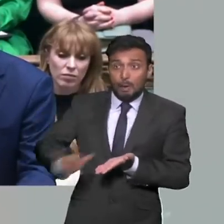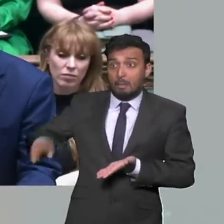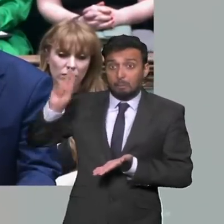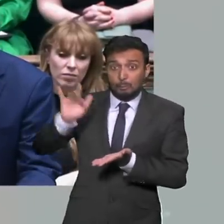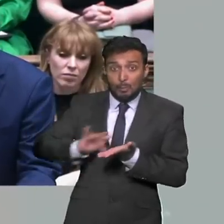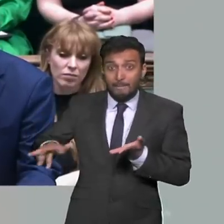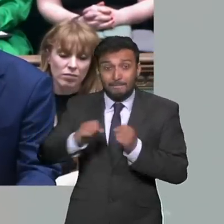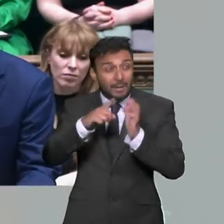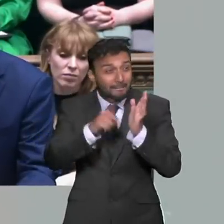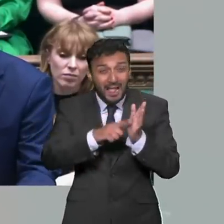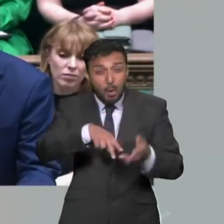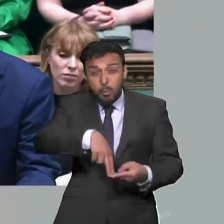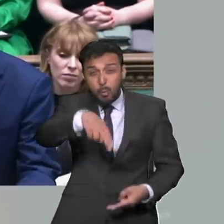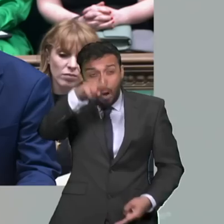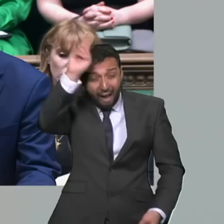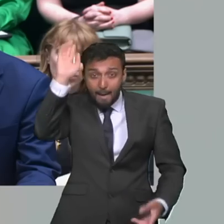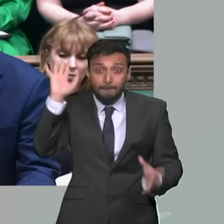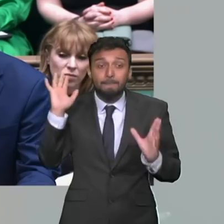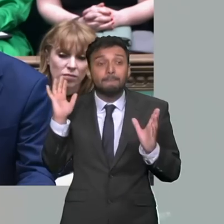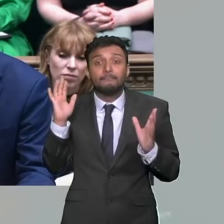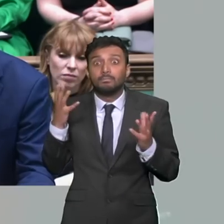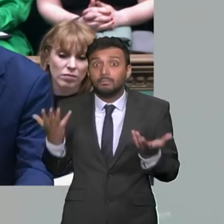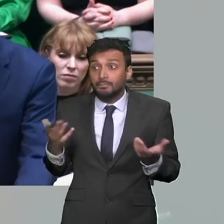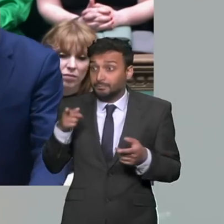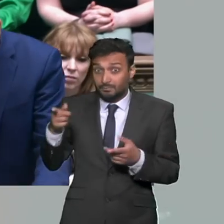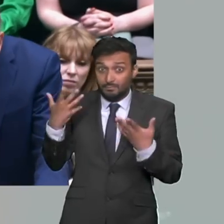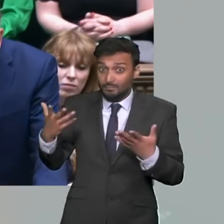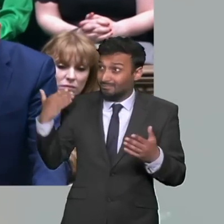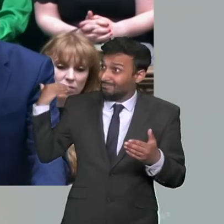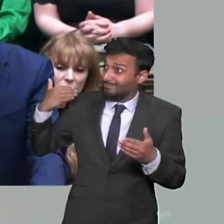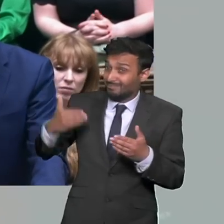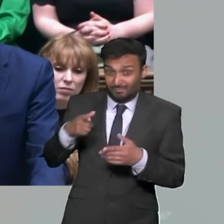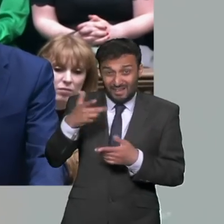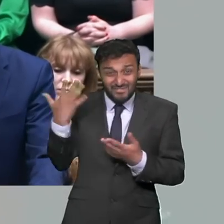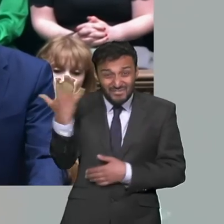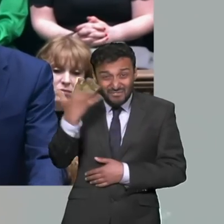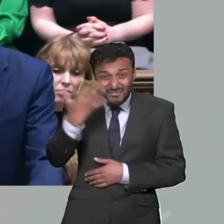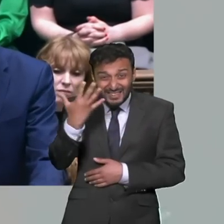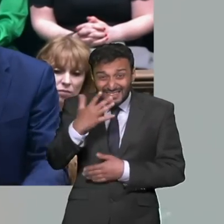how his 15 tax rises since taking office have helped them to keep more of their rewards